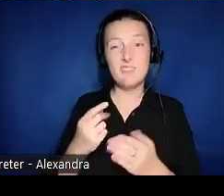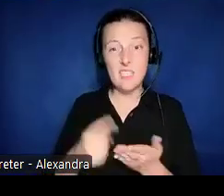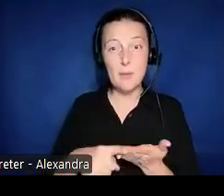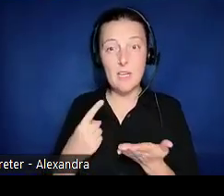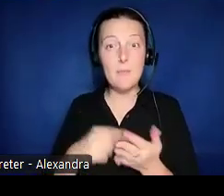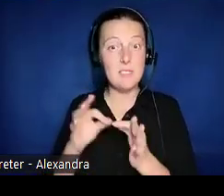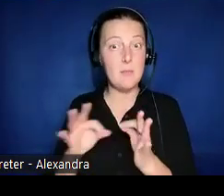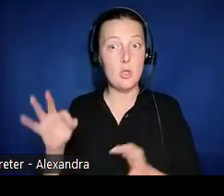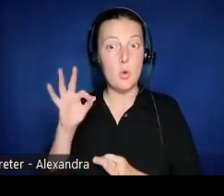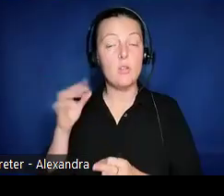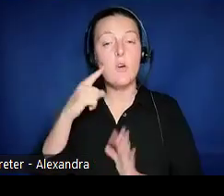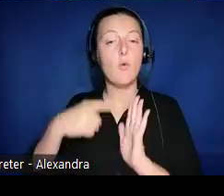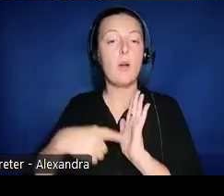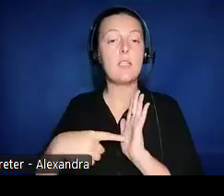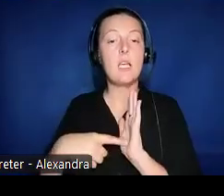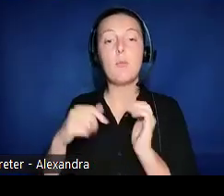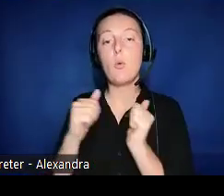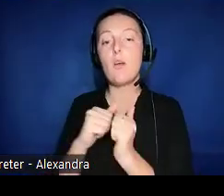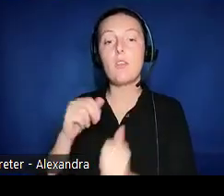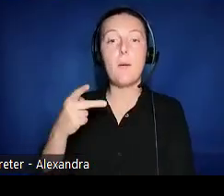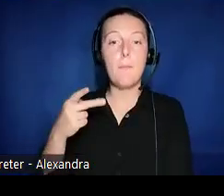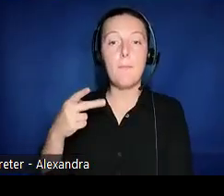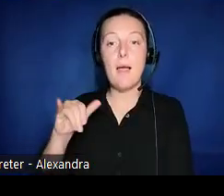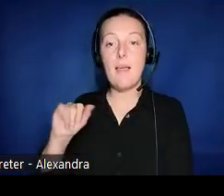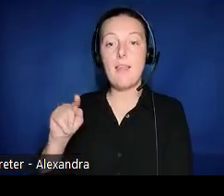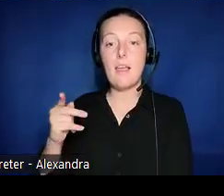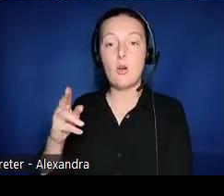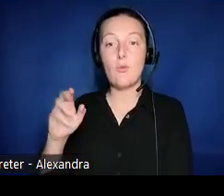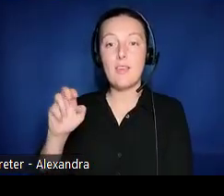about with the Pythagoreans is that there wasn't just one guy Pythagoras. The Pythagoreans were a